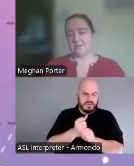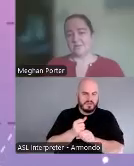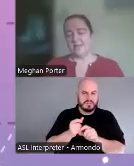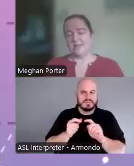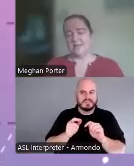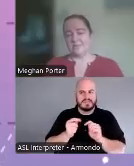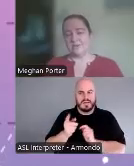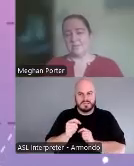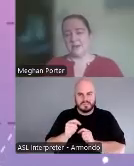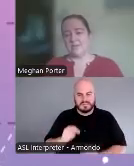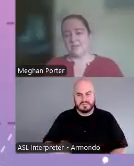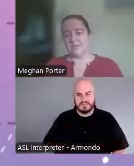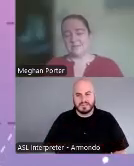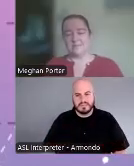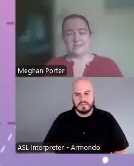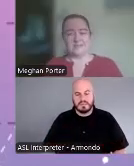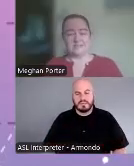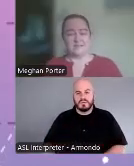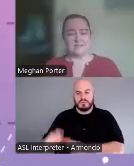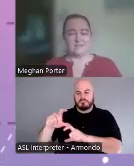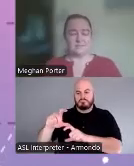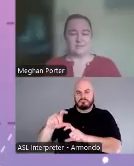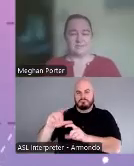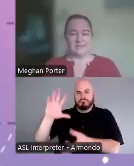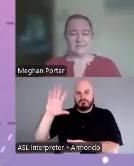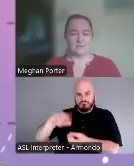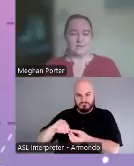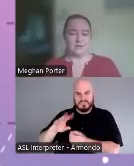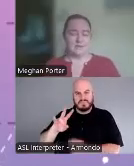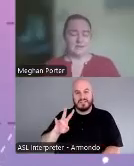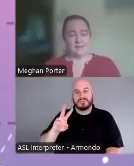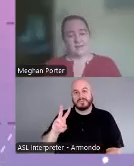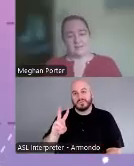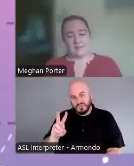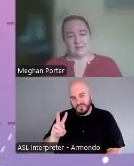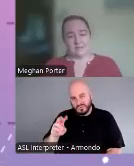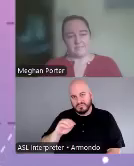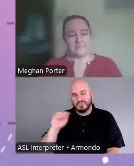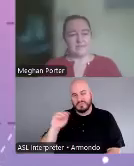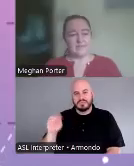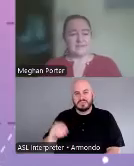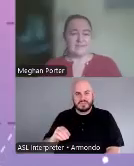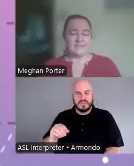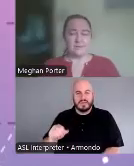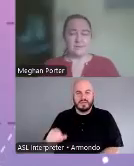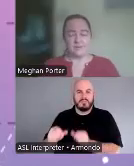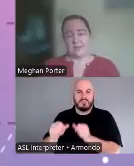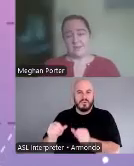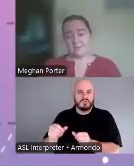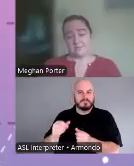So when you combine those, that means that 72% were inaccessible or not useful.